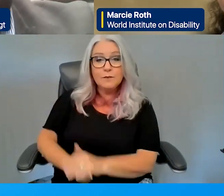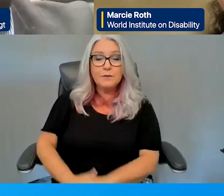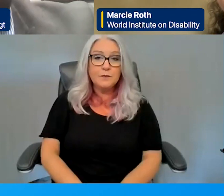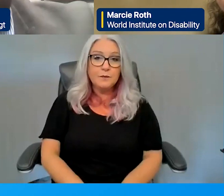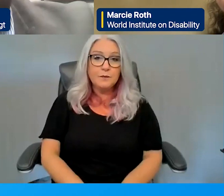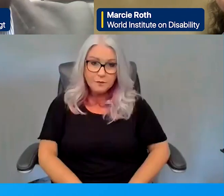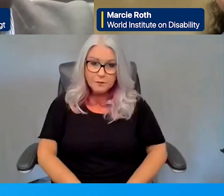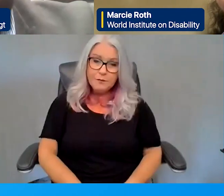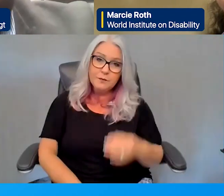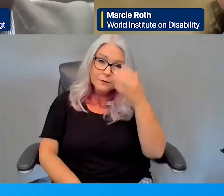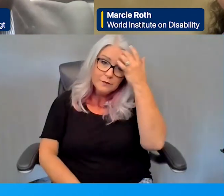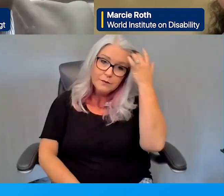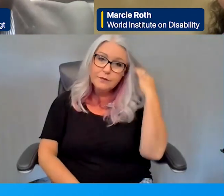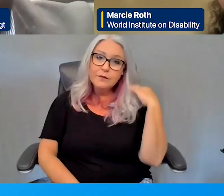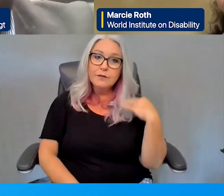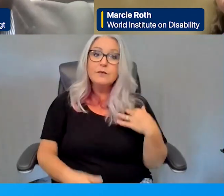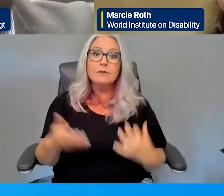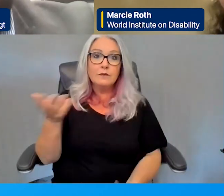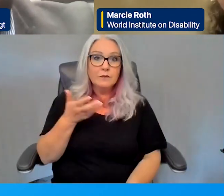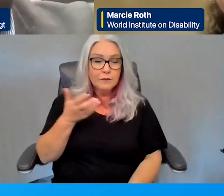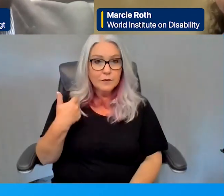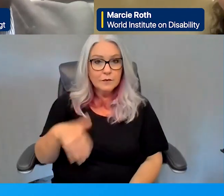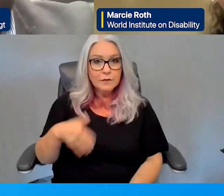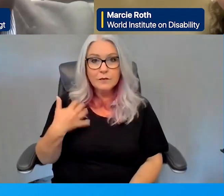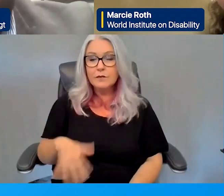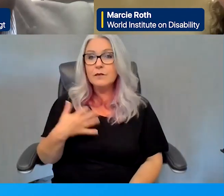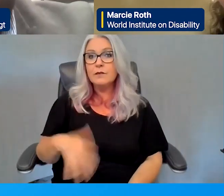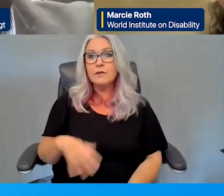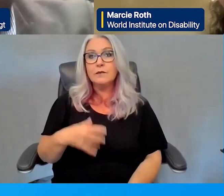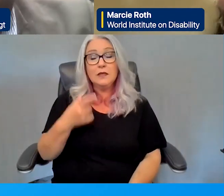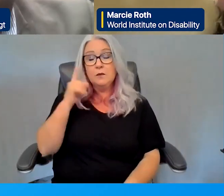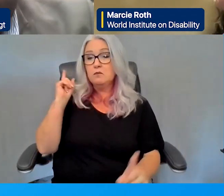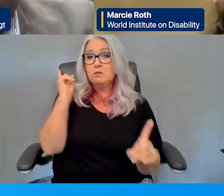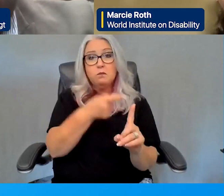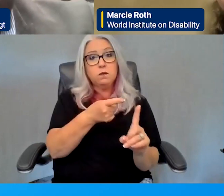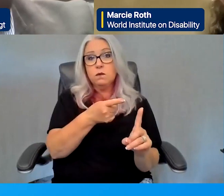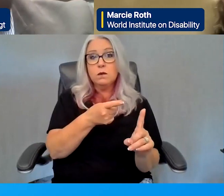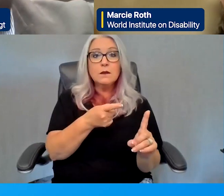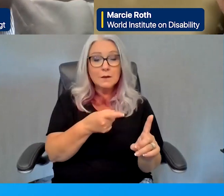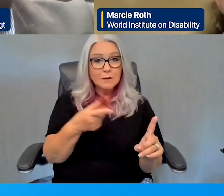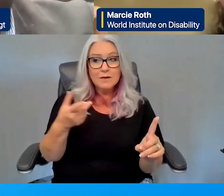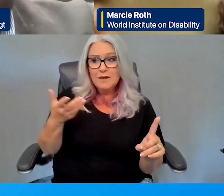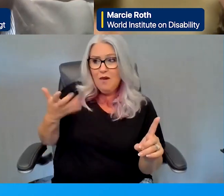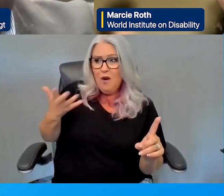said in the chat very powerful. And hit the nail on the head. It's already written. It's not